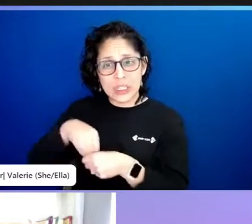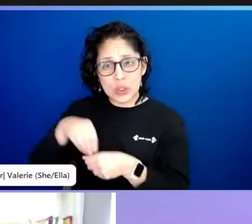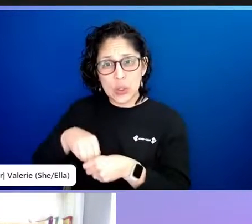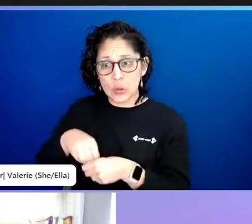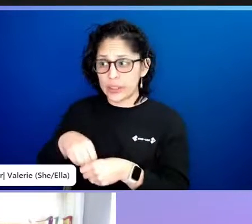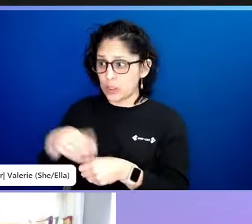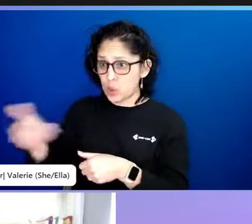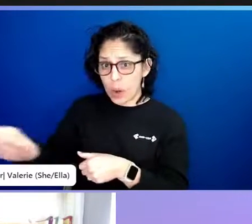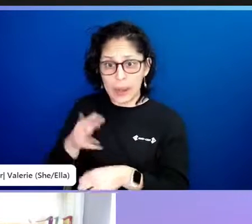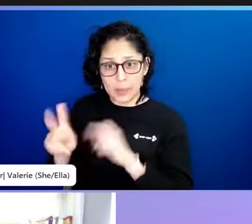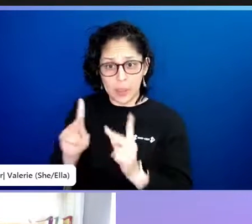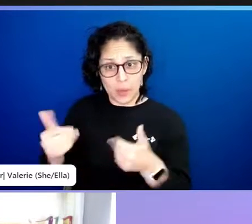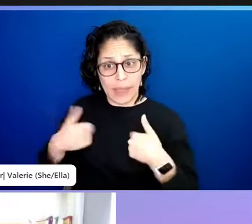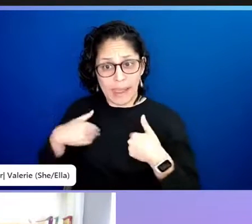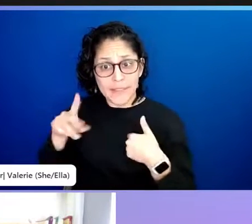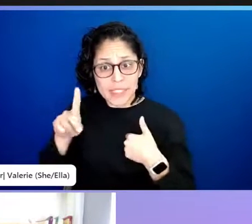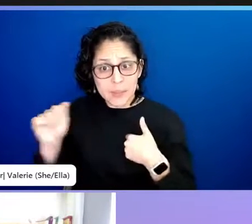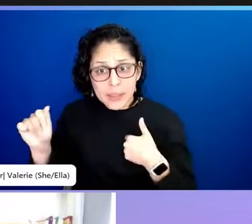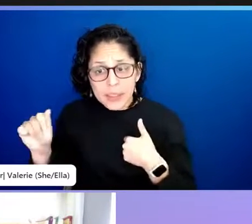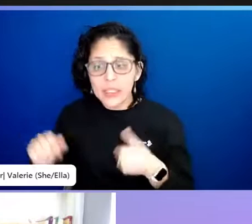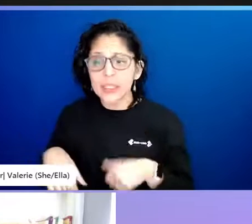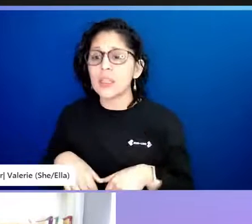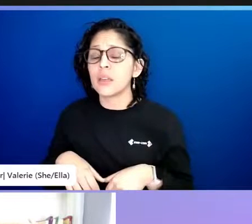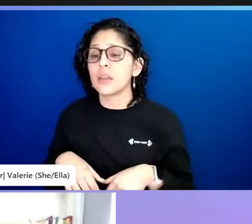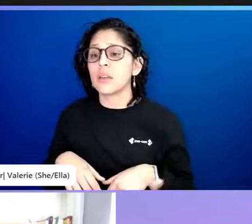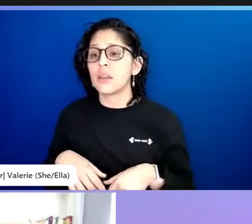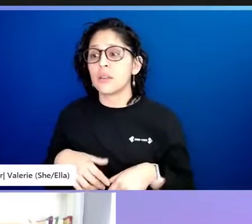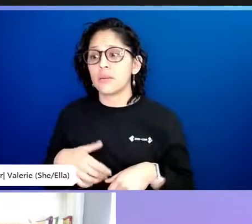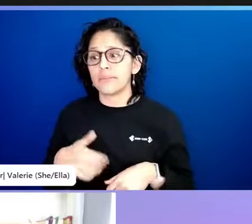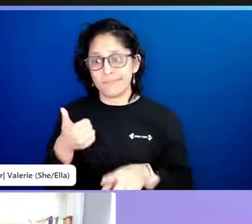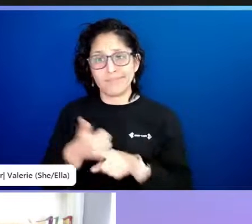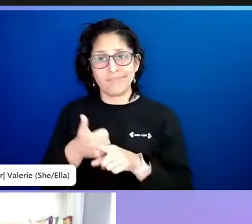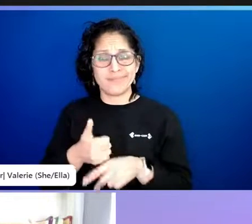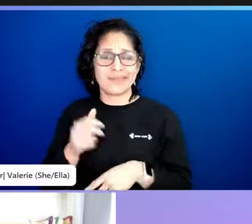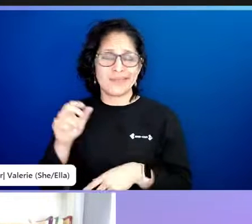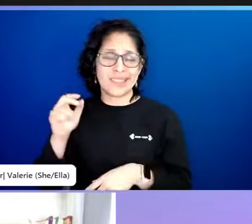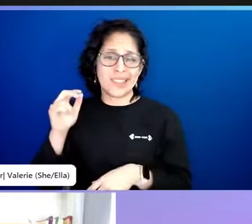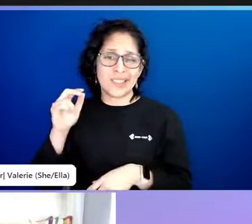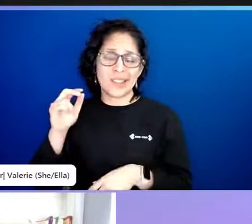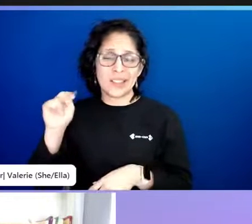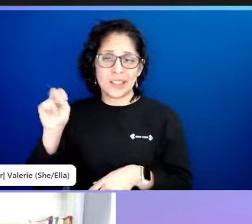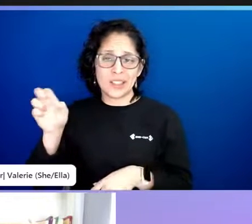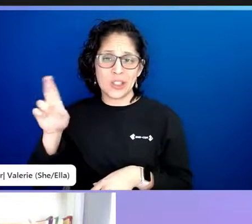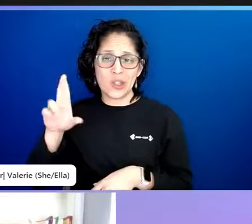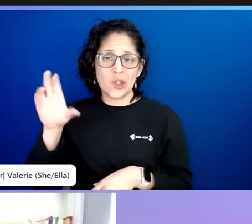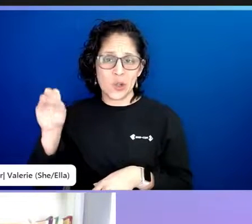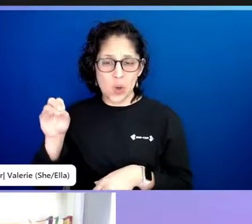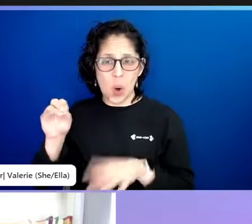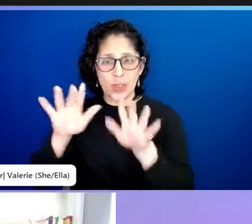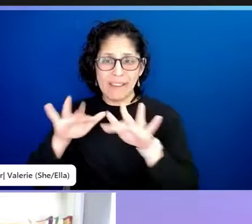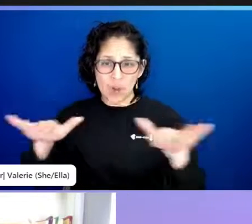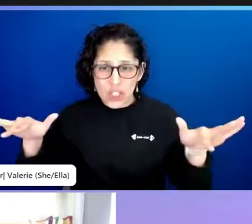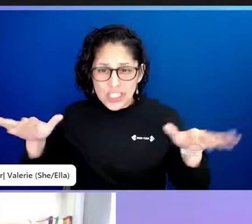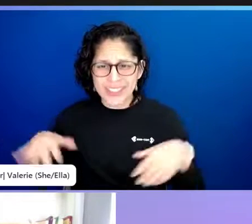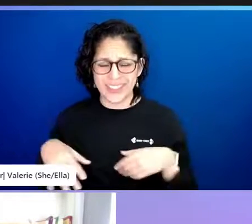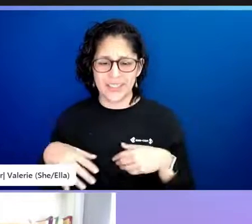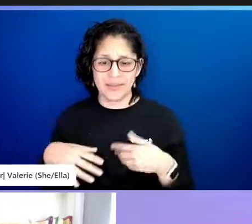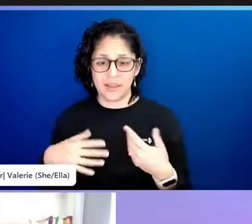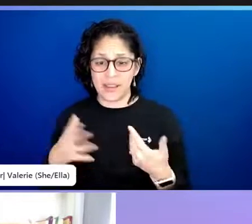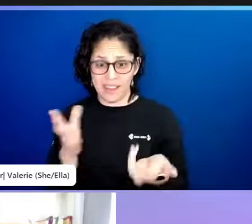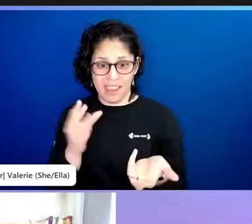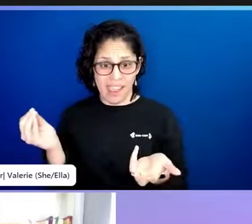have disabilities and who are neurodivergent and the like is a really powerful tool and I